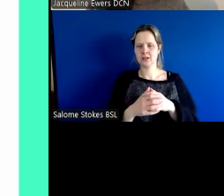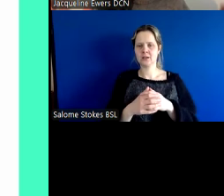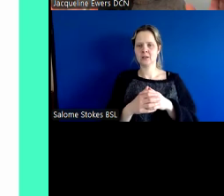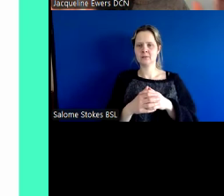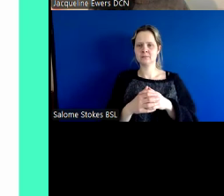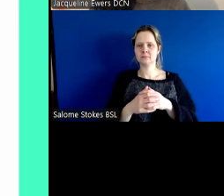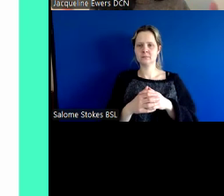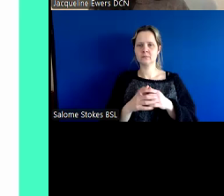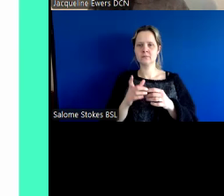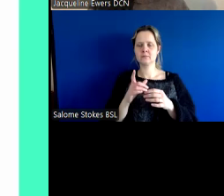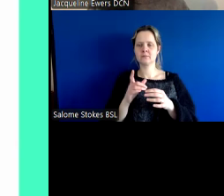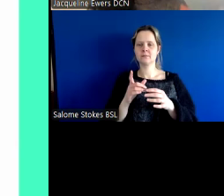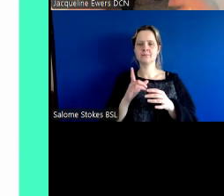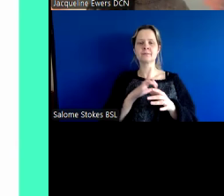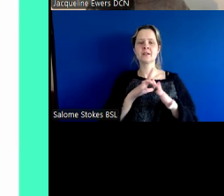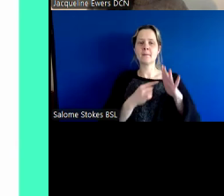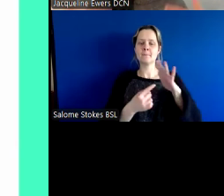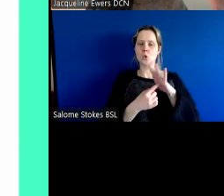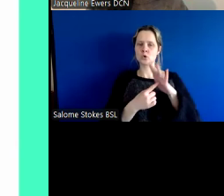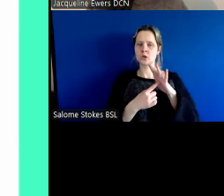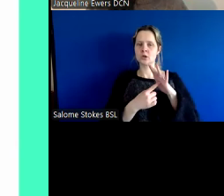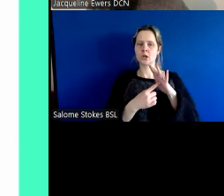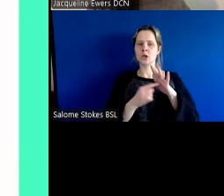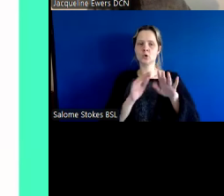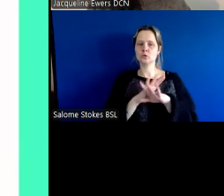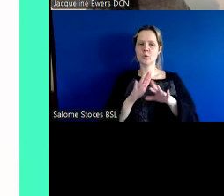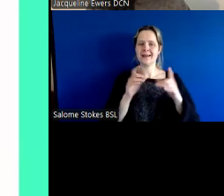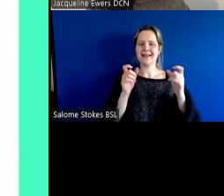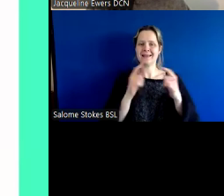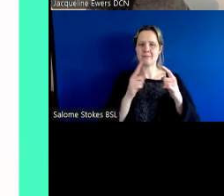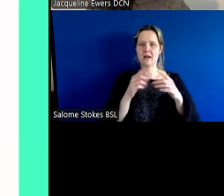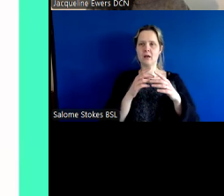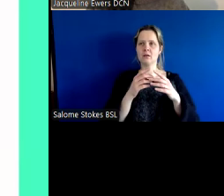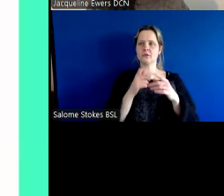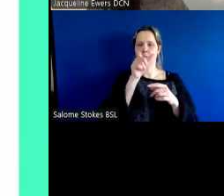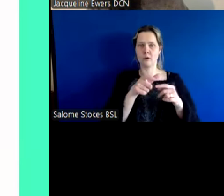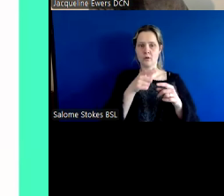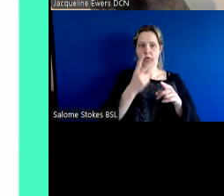because you really don't want to be over-emailing people and bombarding them.